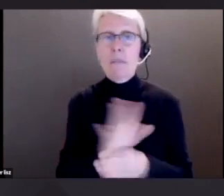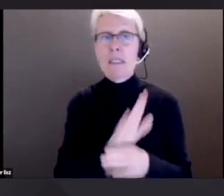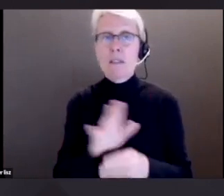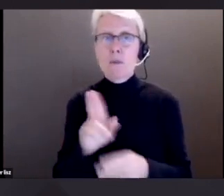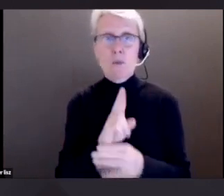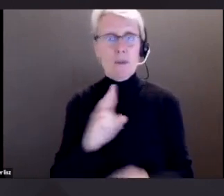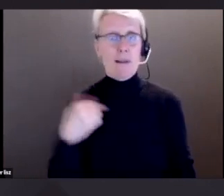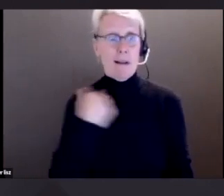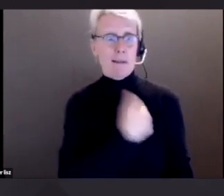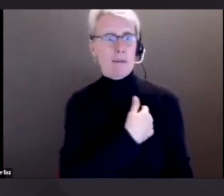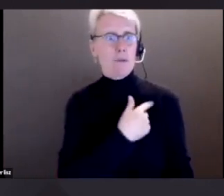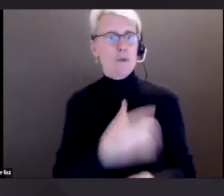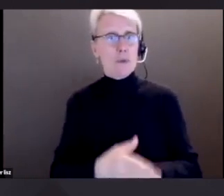and springboard into other sectors as well.